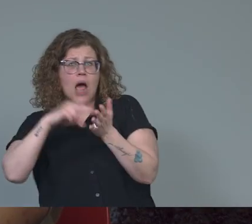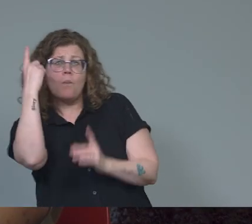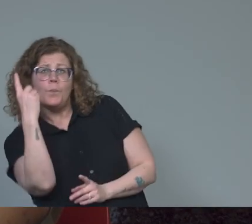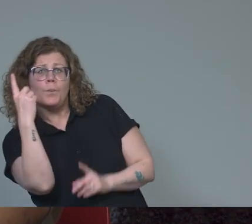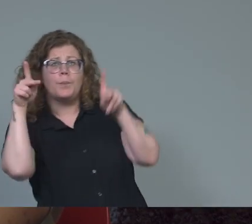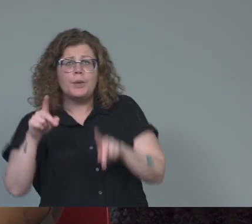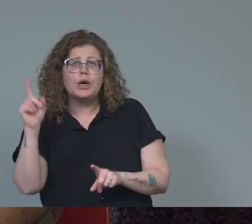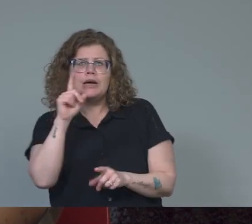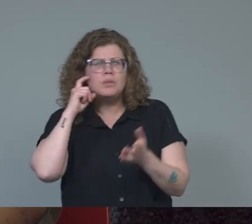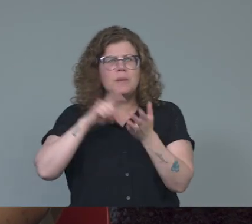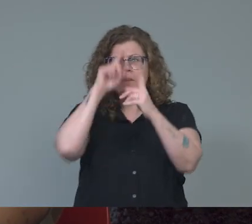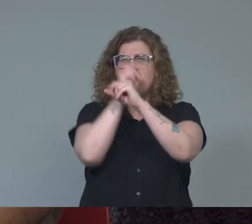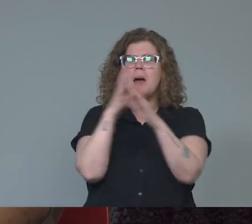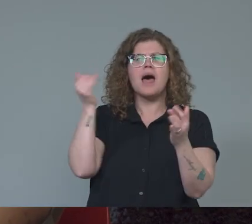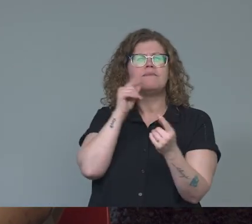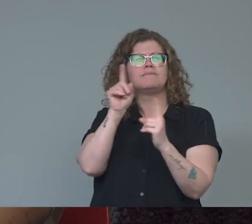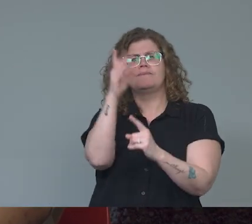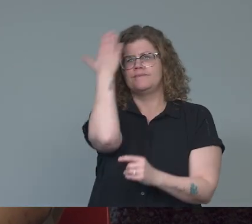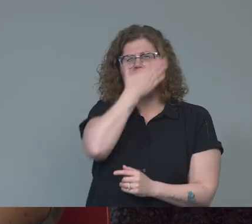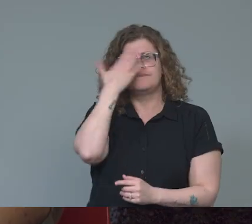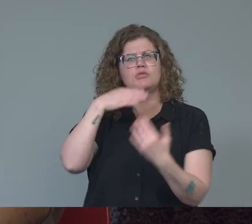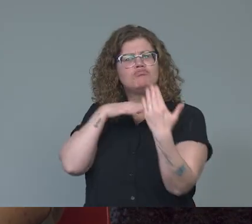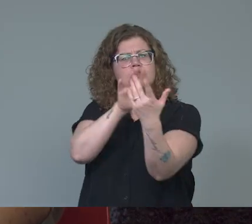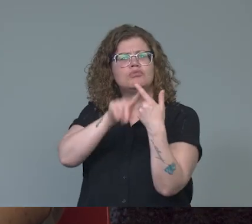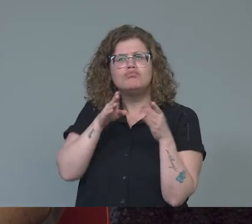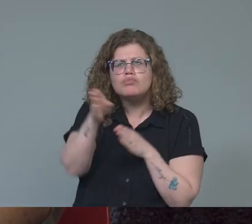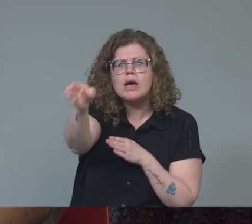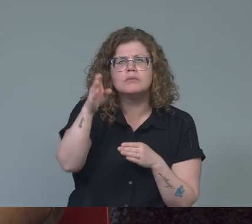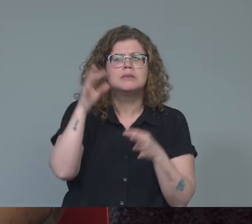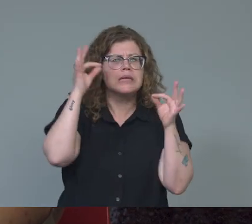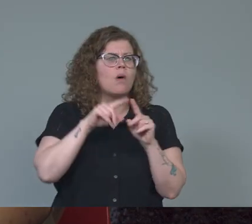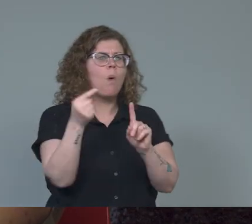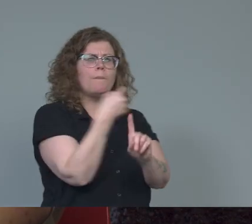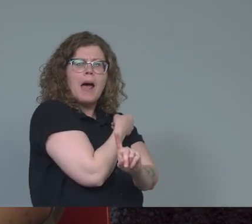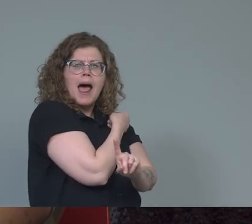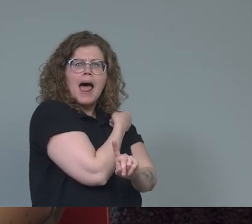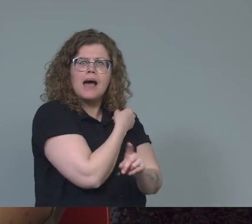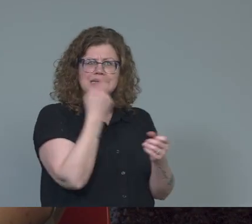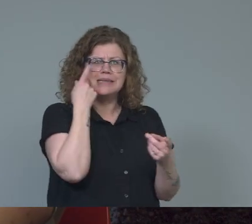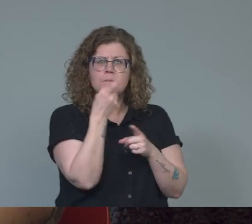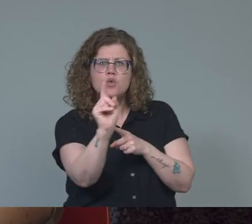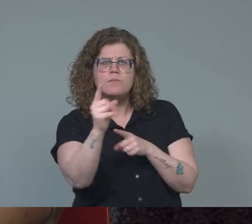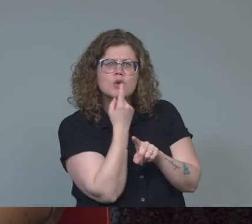large 3D sculptural works, and we a lot of our stuff is more like 2D stylistic. So it was like,